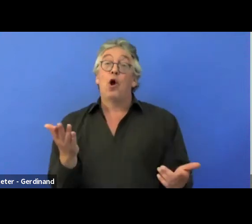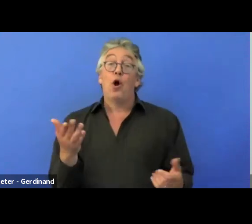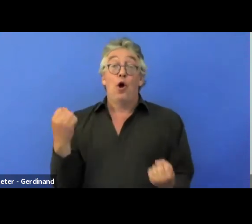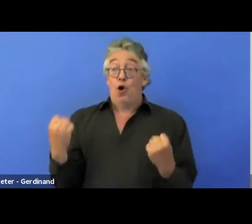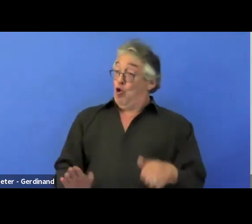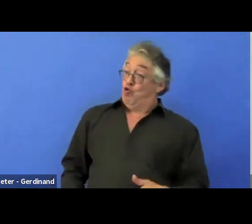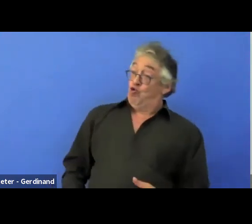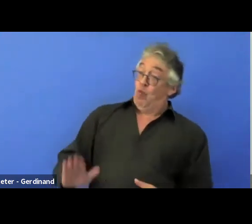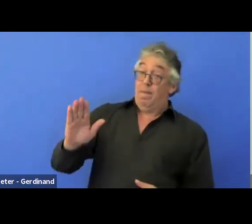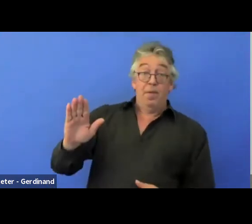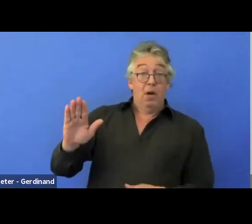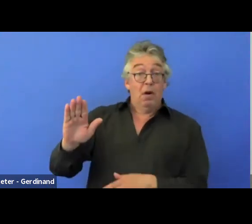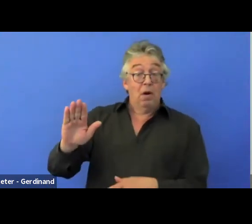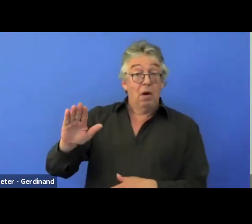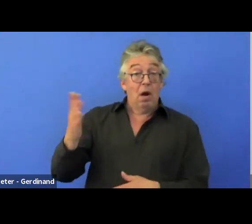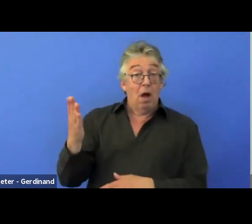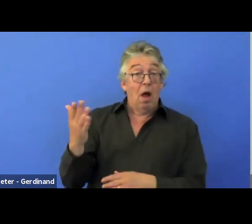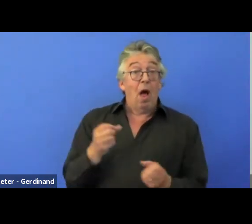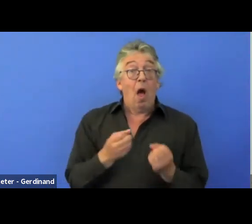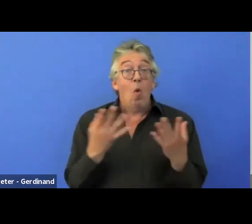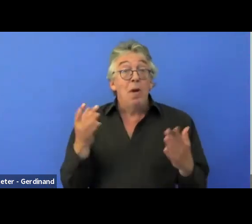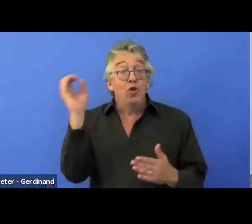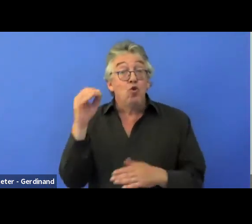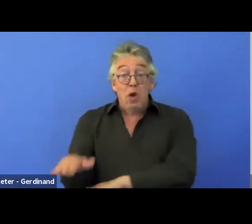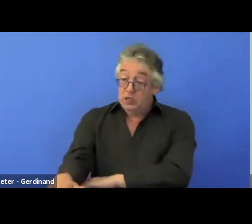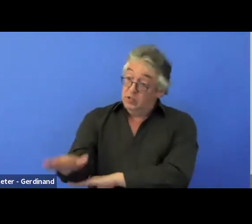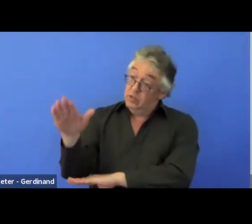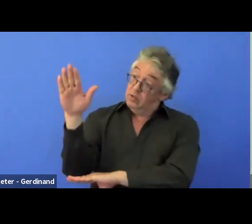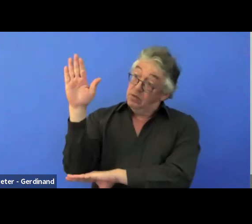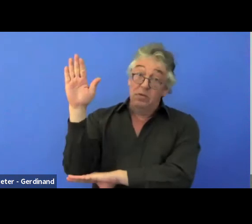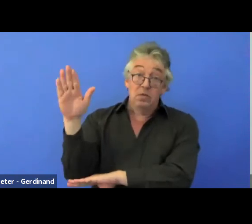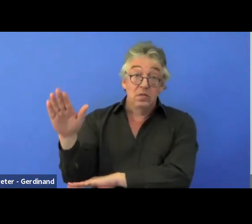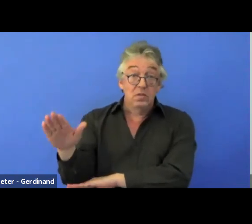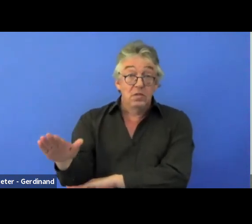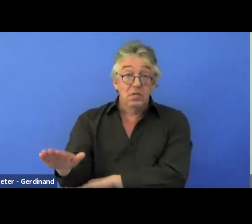How many degrees it should have for persons using a wheelchair.